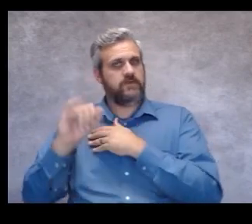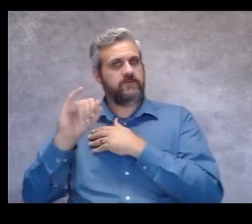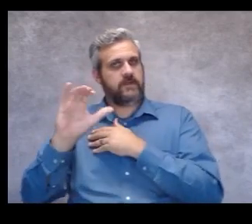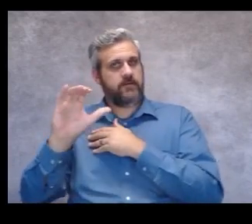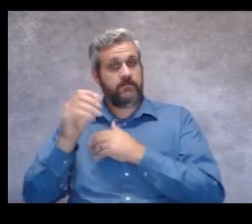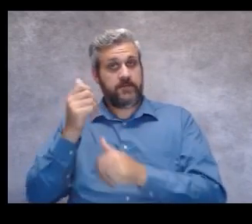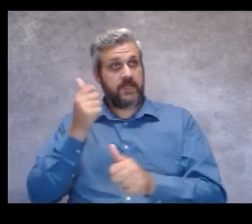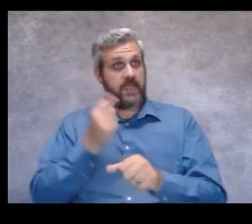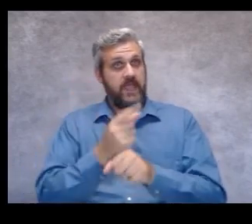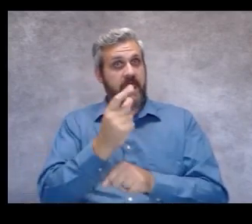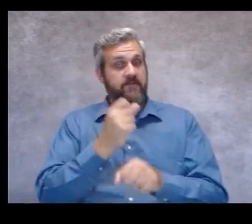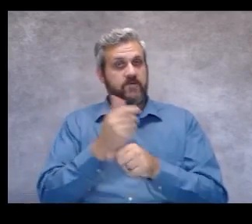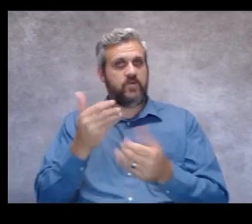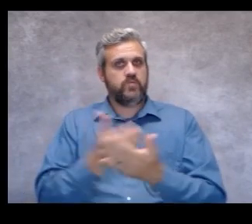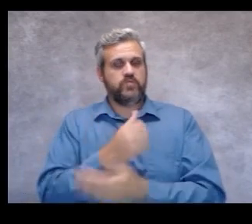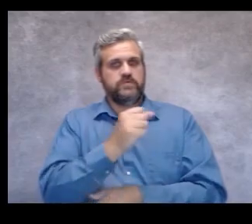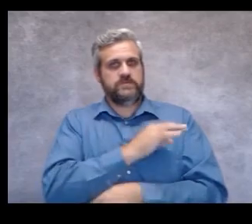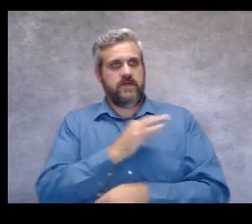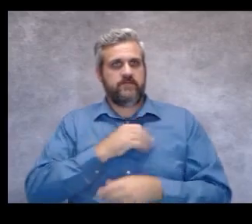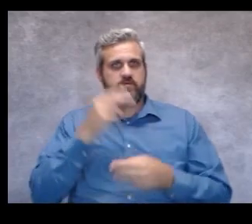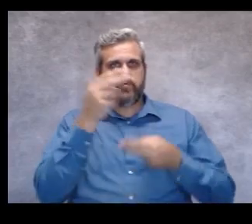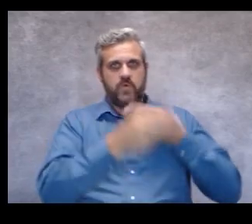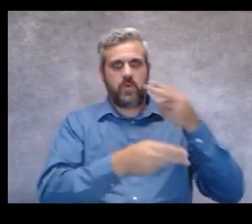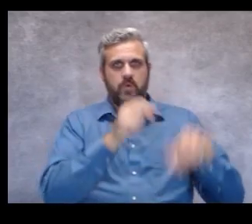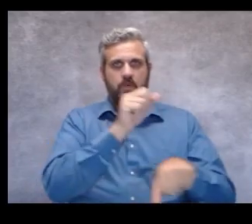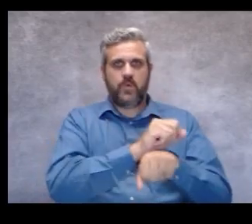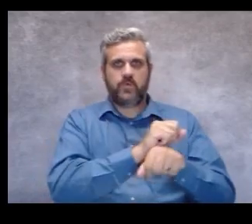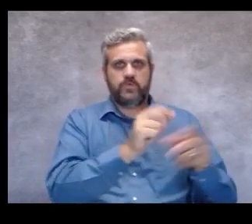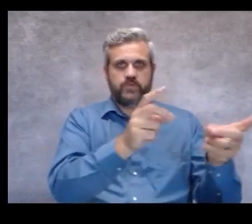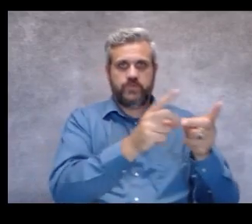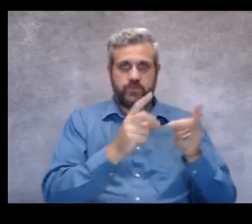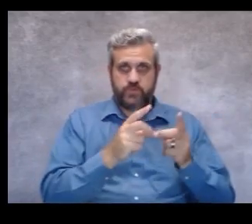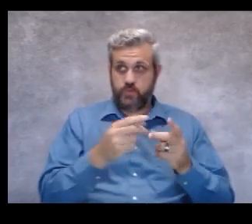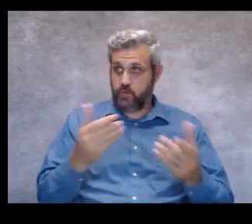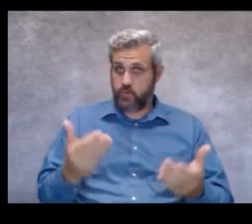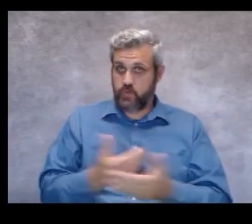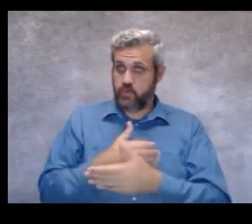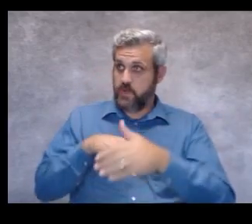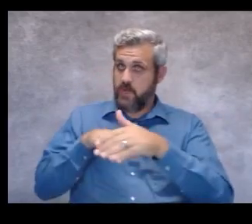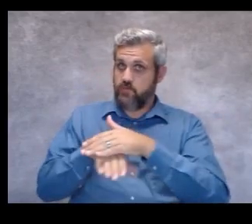Each year, new staff join the district. If there are new enrollment staff,